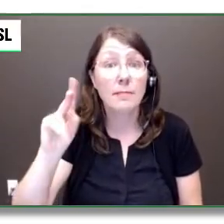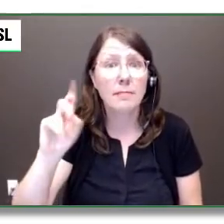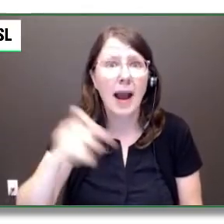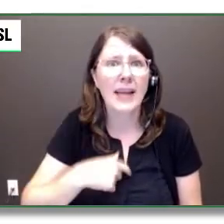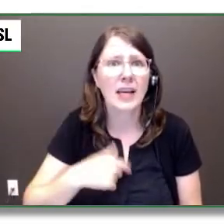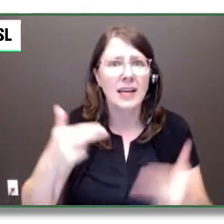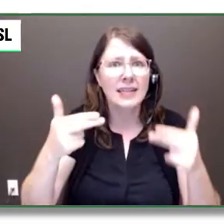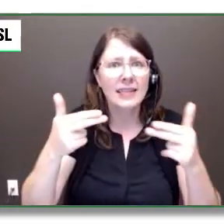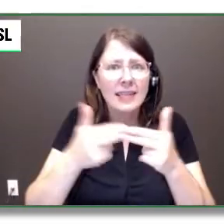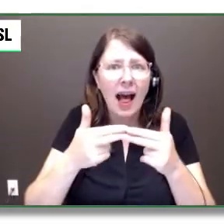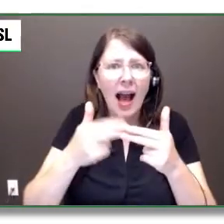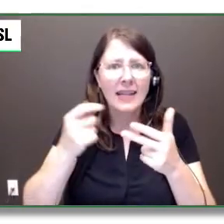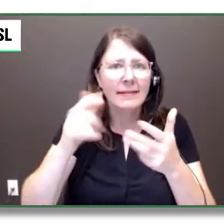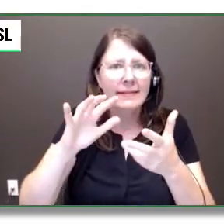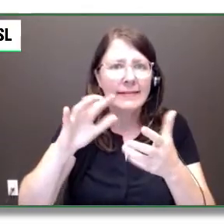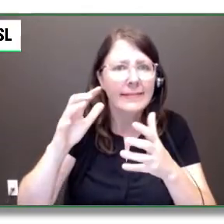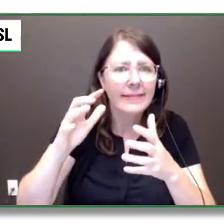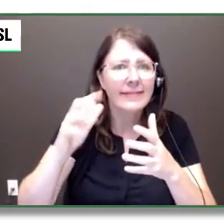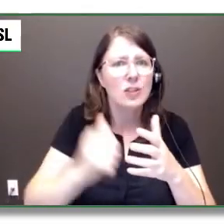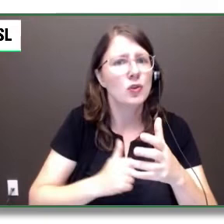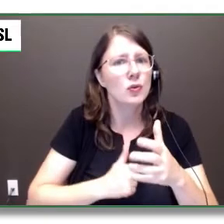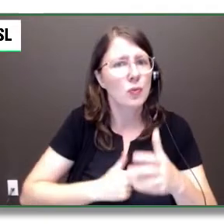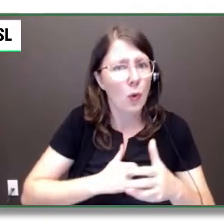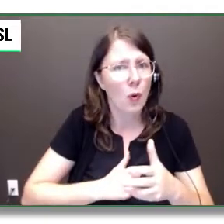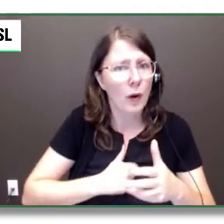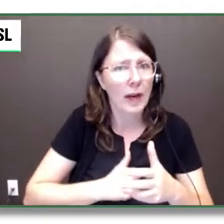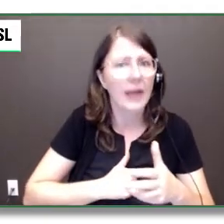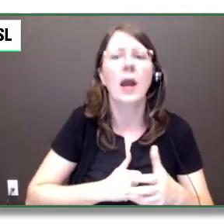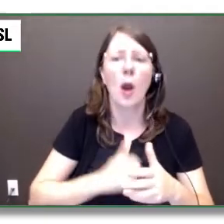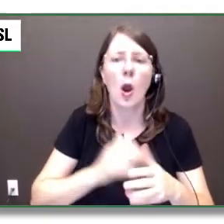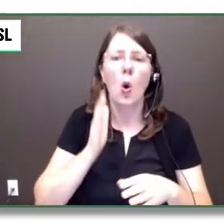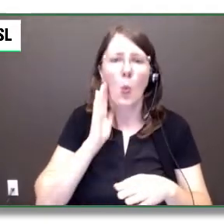we'll definitely have those fixed in a post-production.